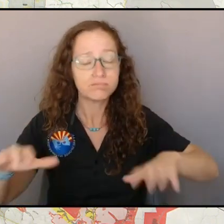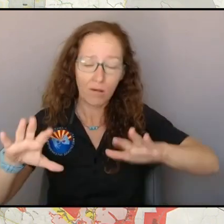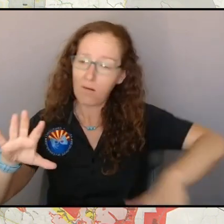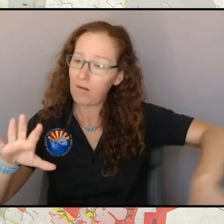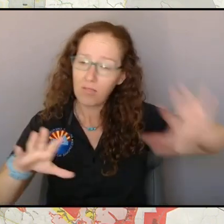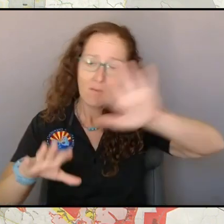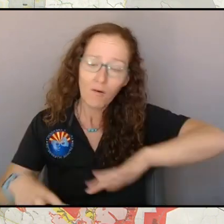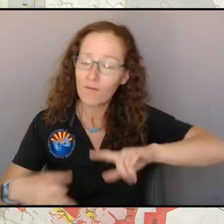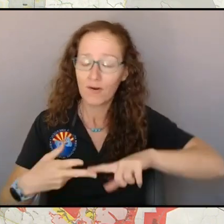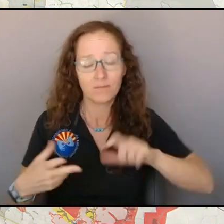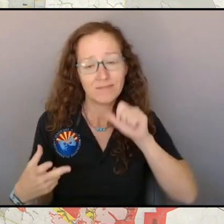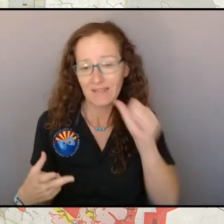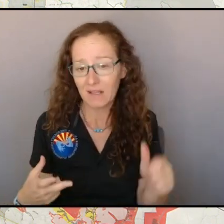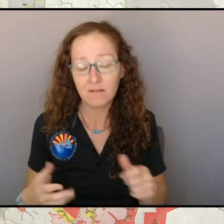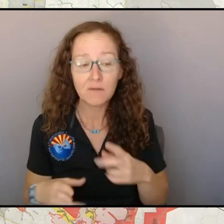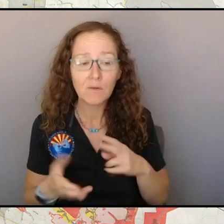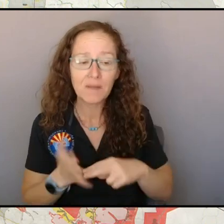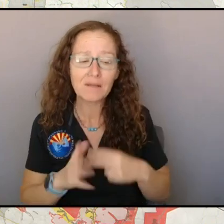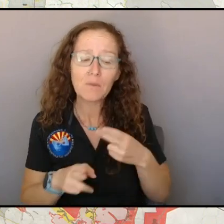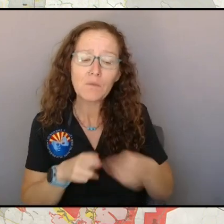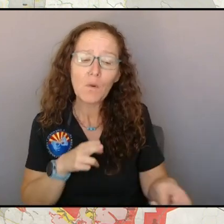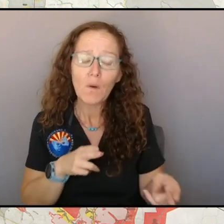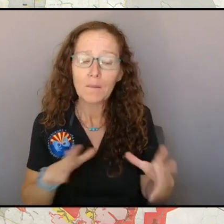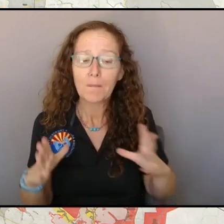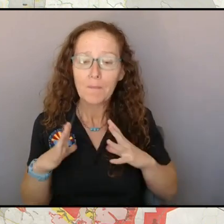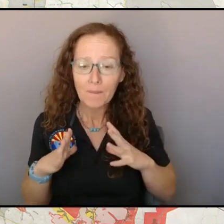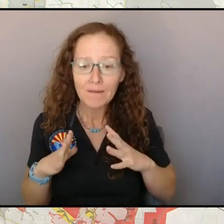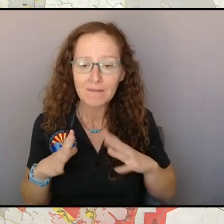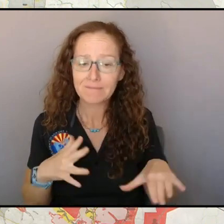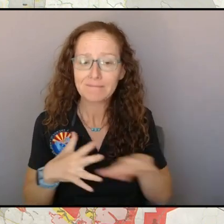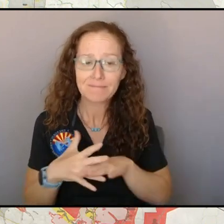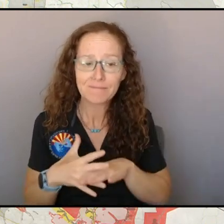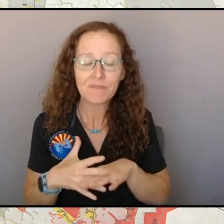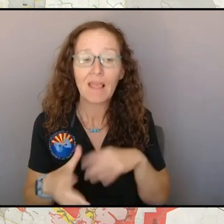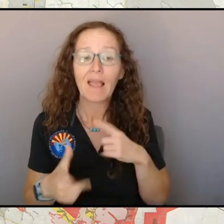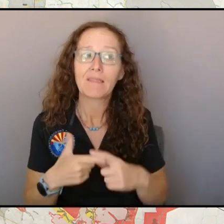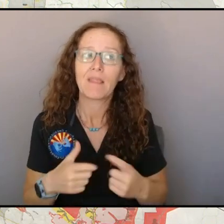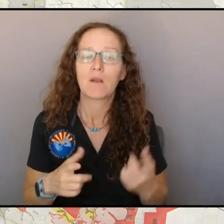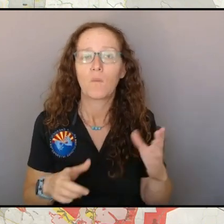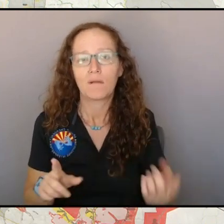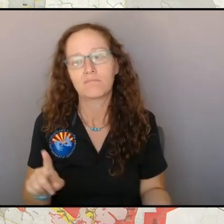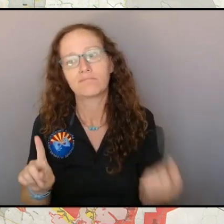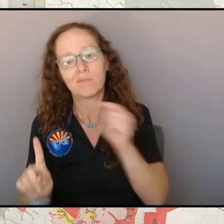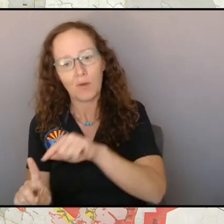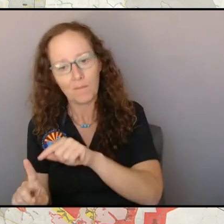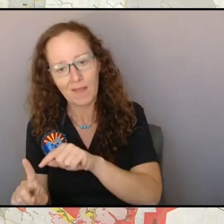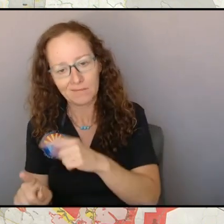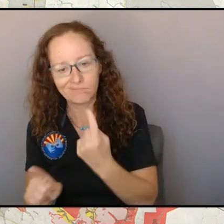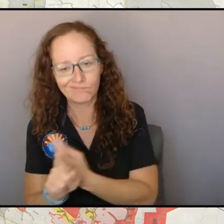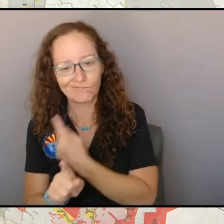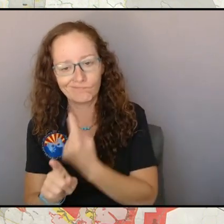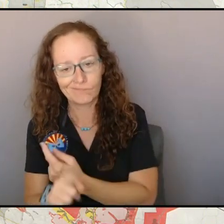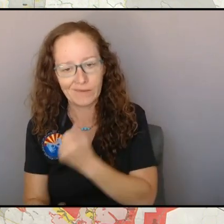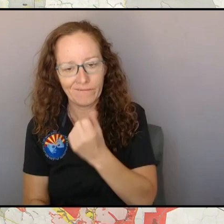brief interlude before we get back in to what we considere to be typical fire season. And we're early June and this is